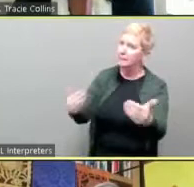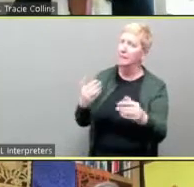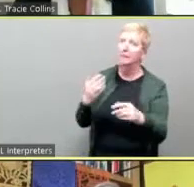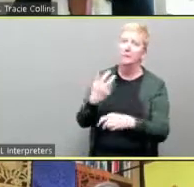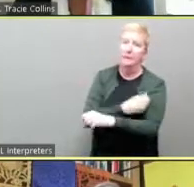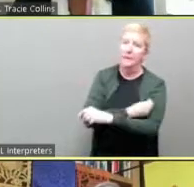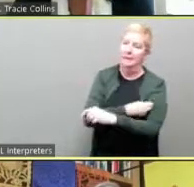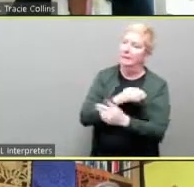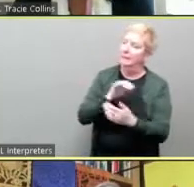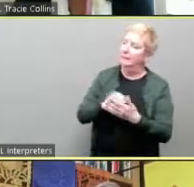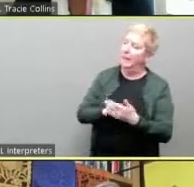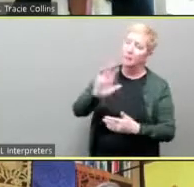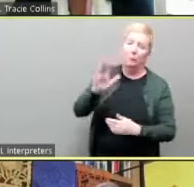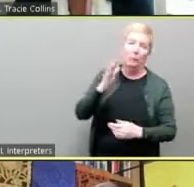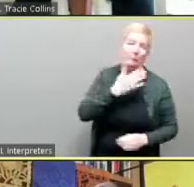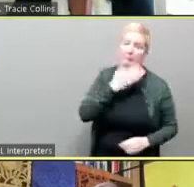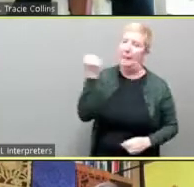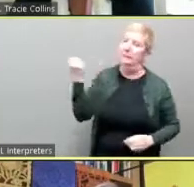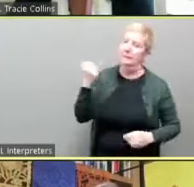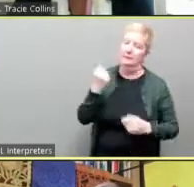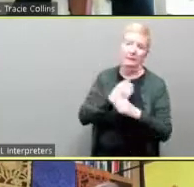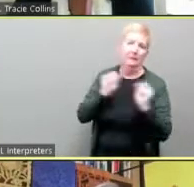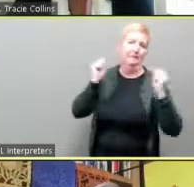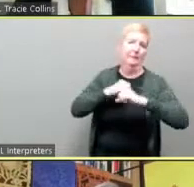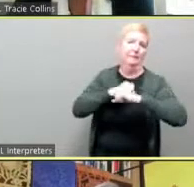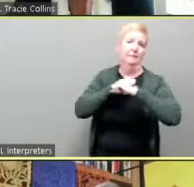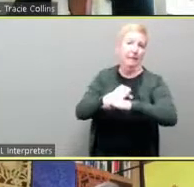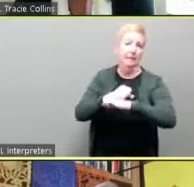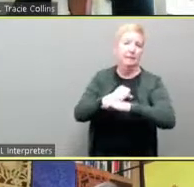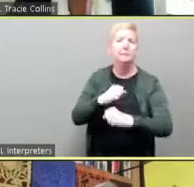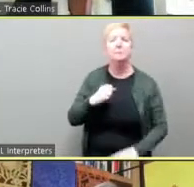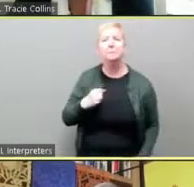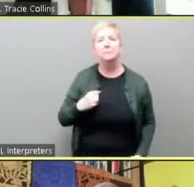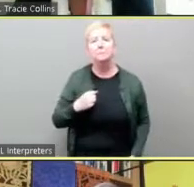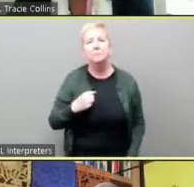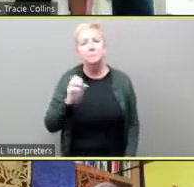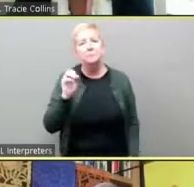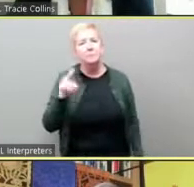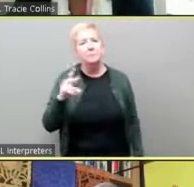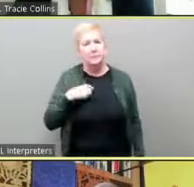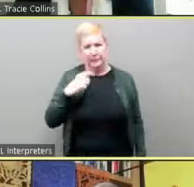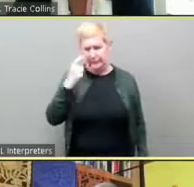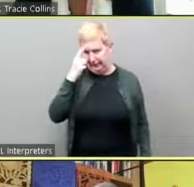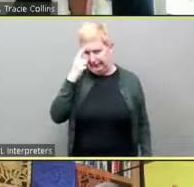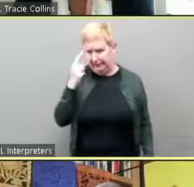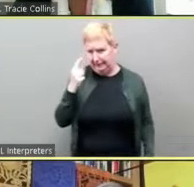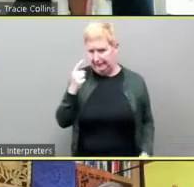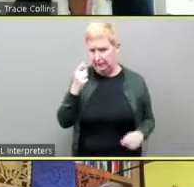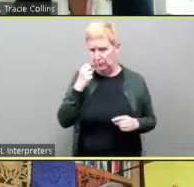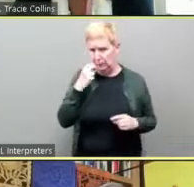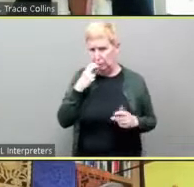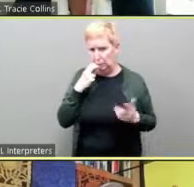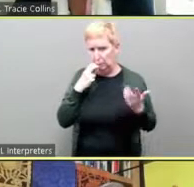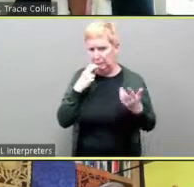defense. Okay, let's I think we're just about done here. Here we are. So just a